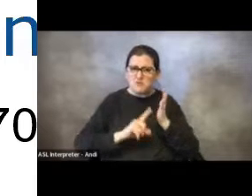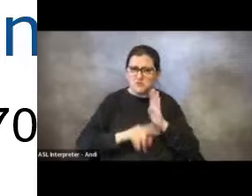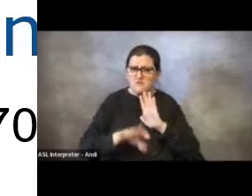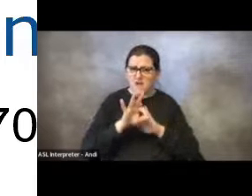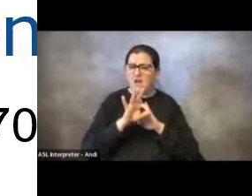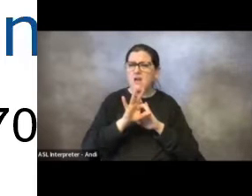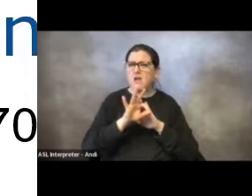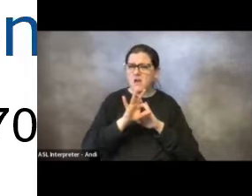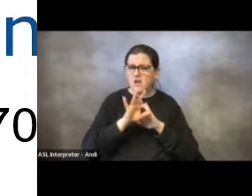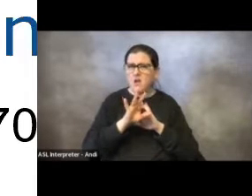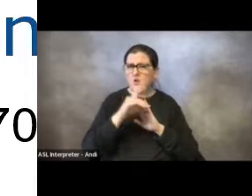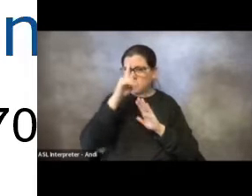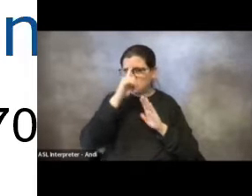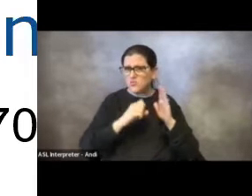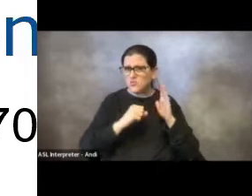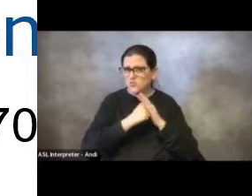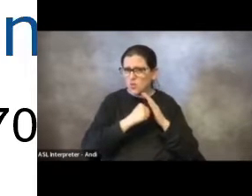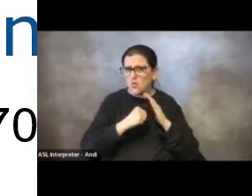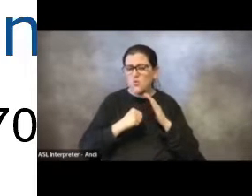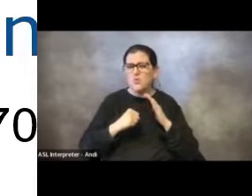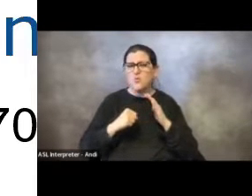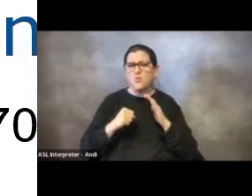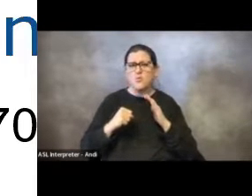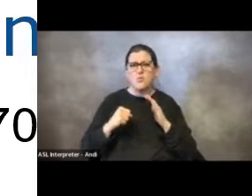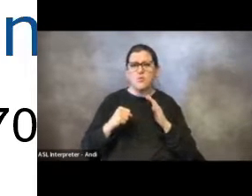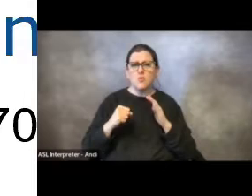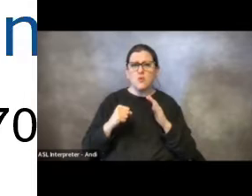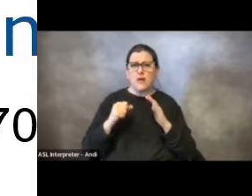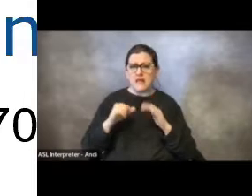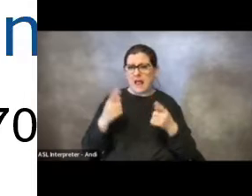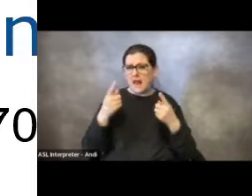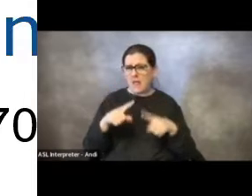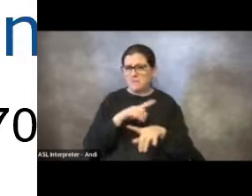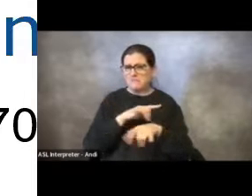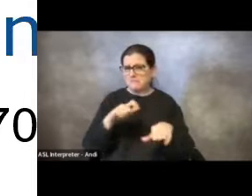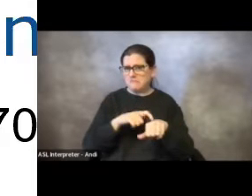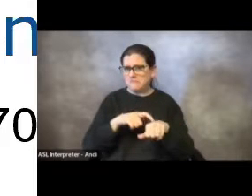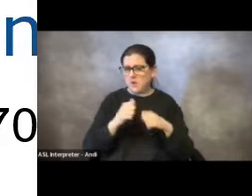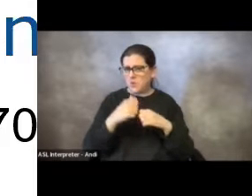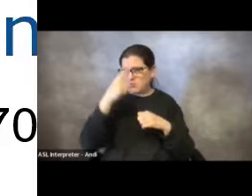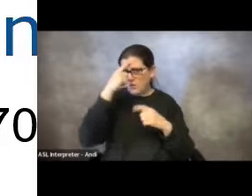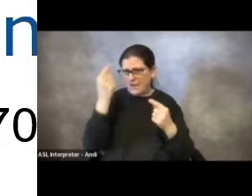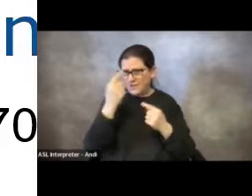that stroke often can co occur with traumatic brain injury, oftentimes, individuals have